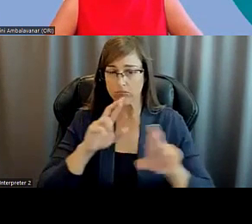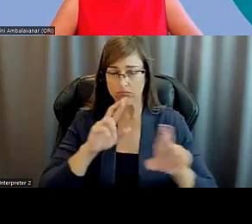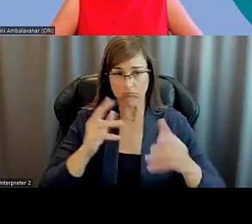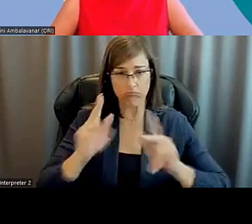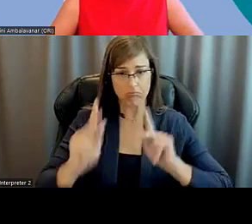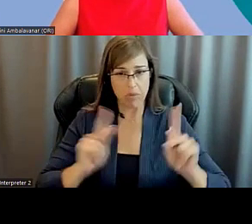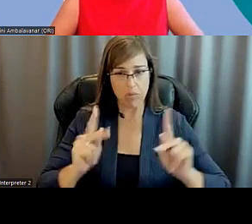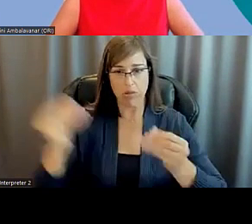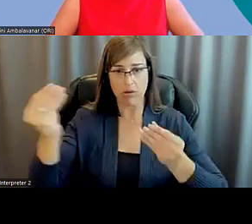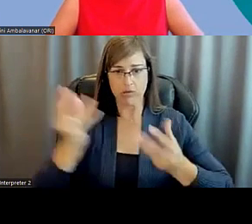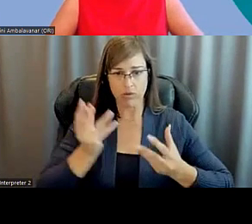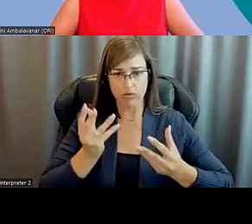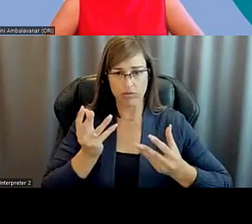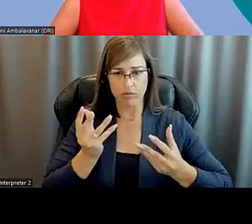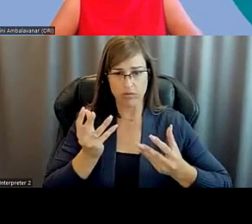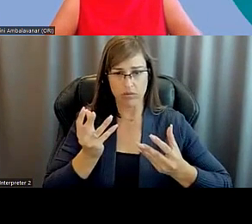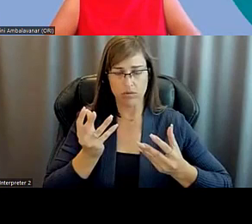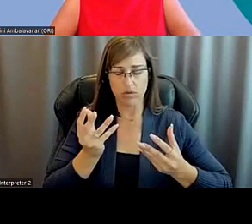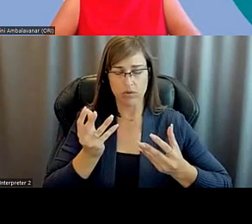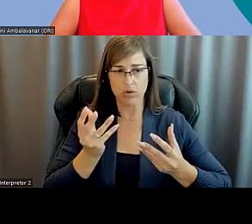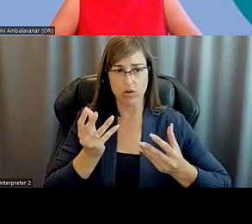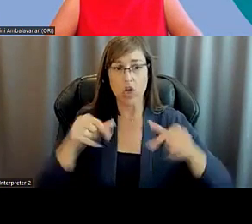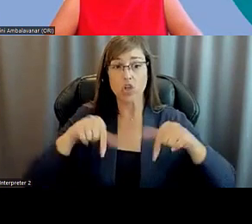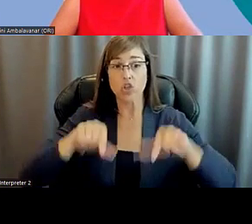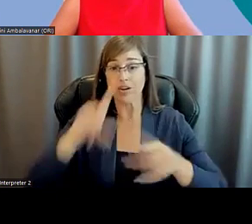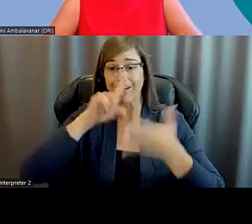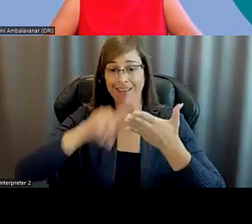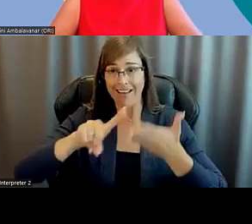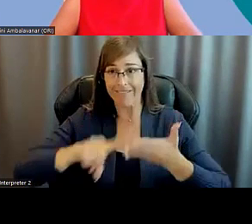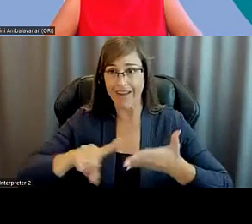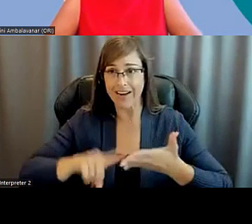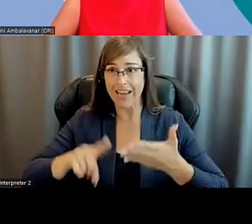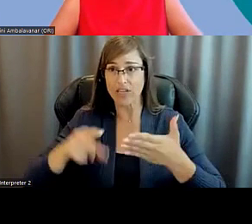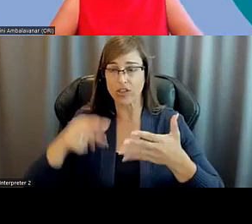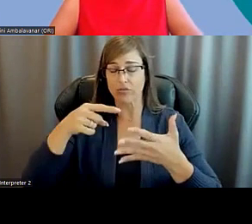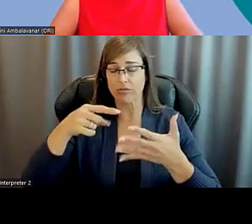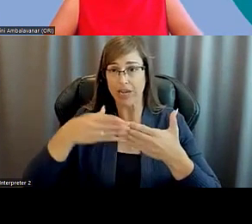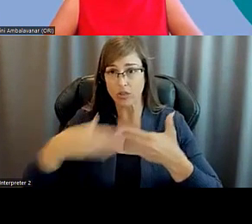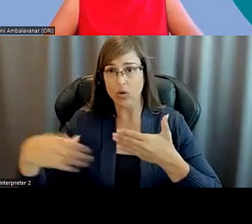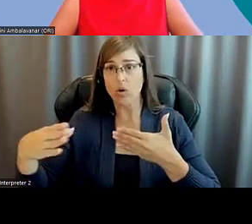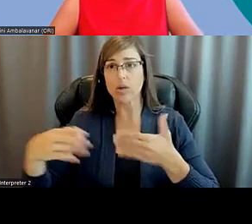or during the investigations and so on, they said, "It's .. .